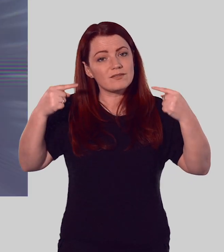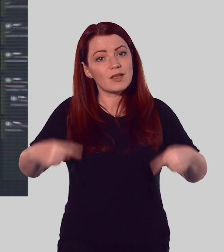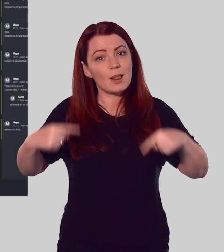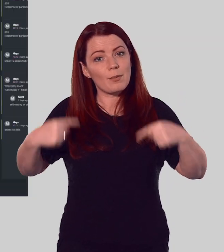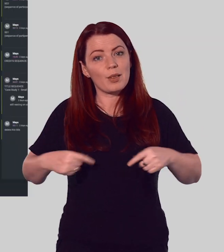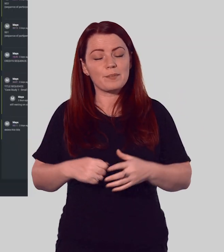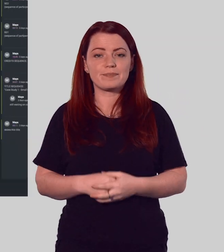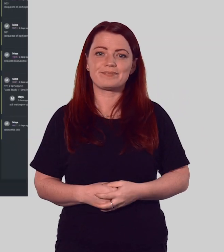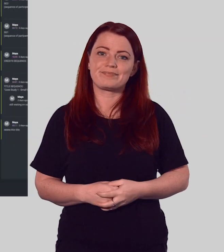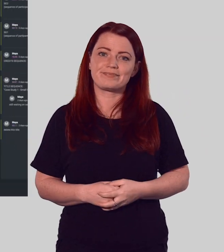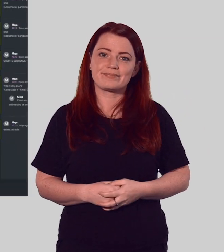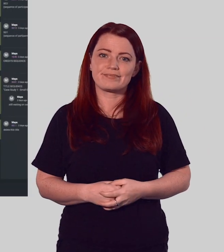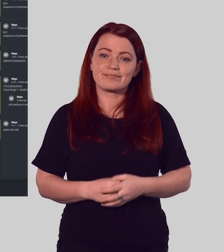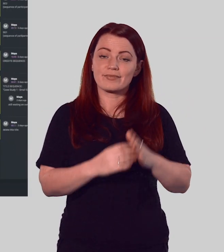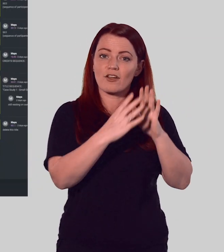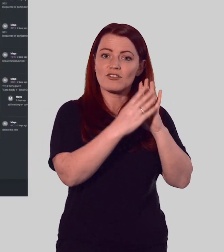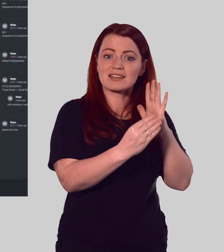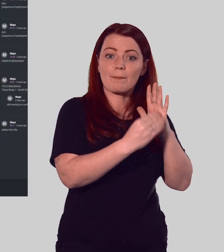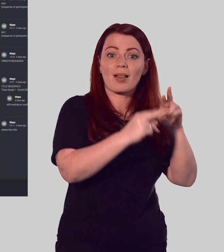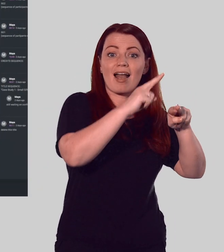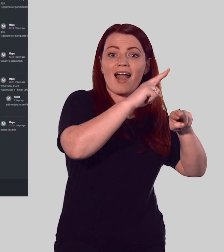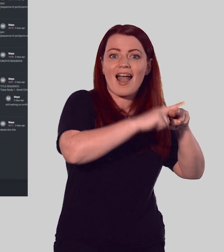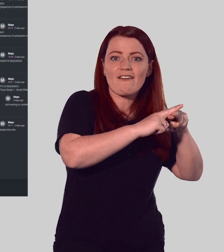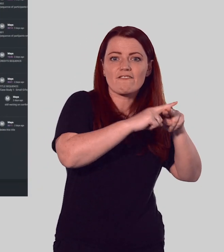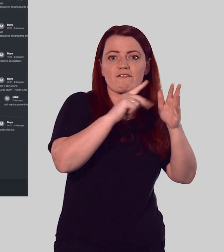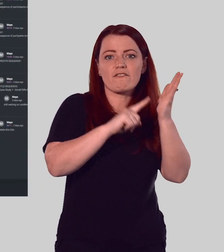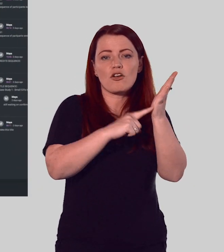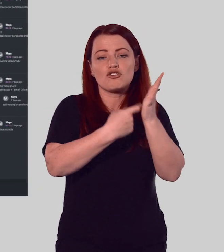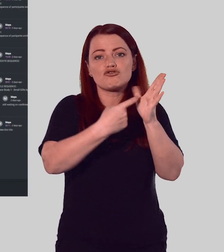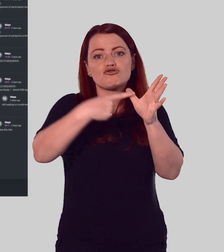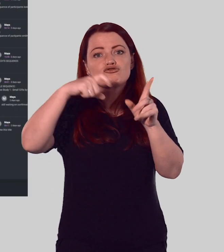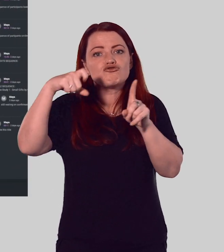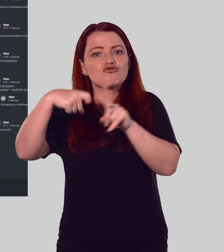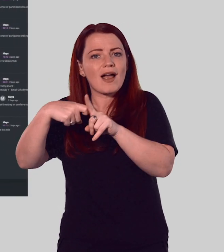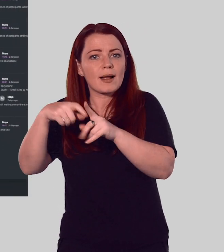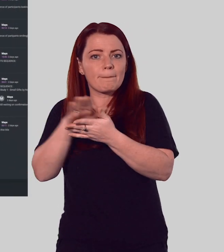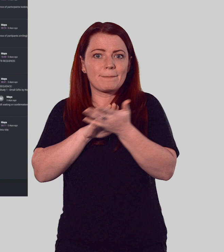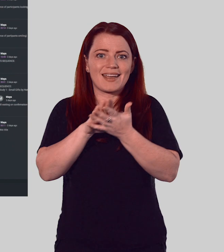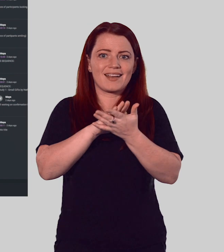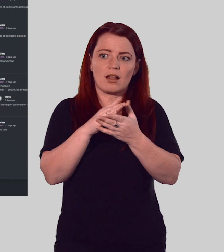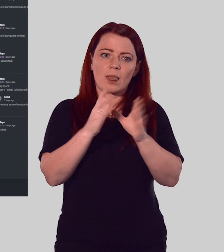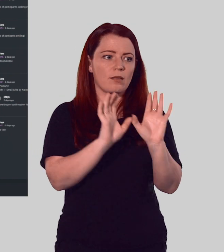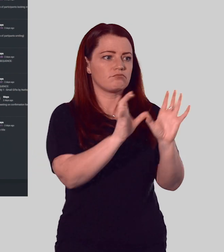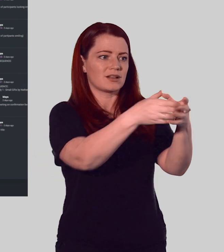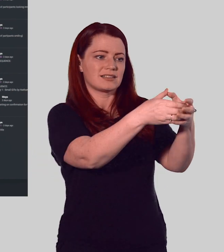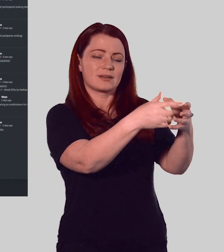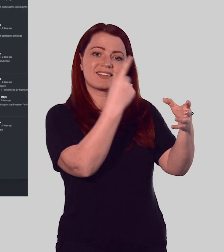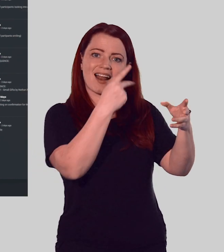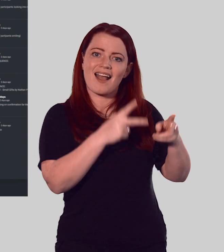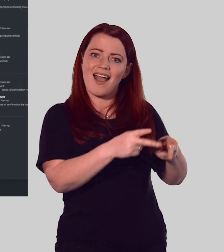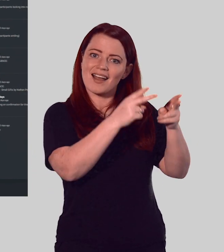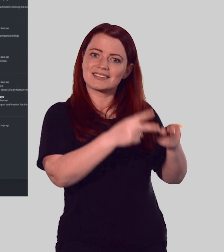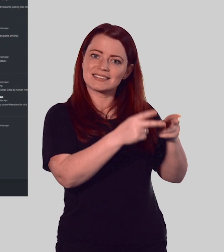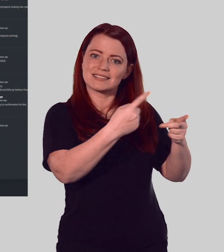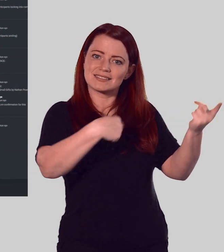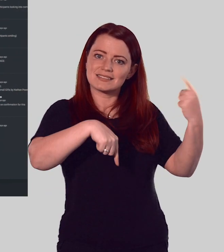For example FTrack is a way for participants to edit a video together. One group member needs to have video